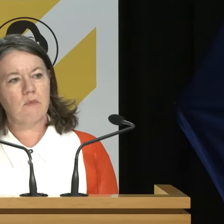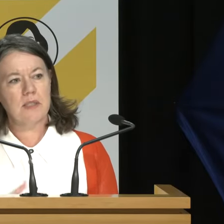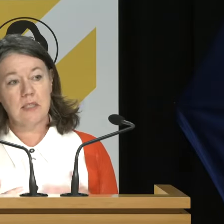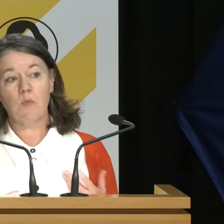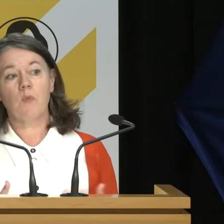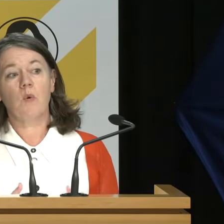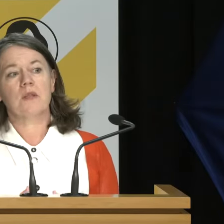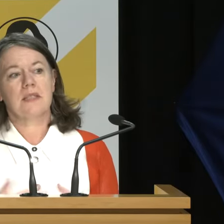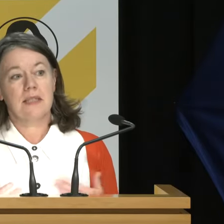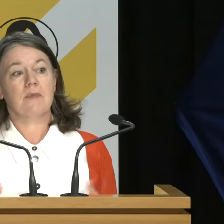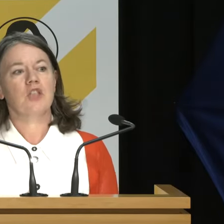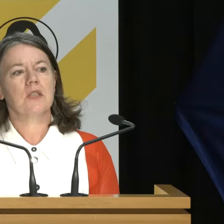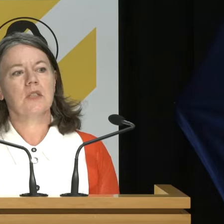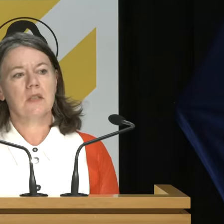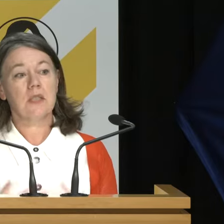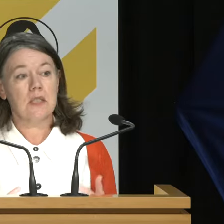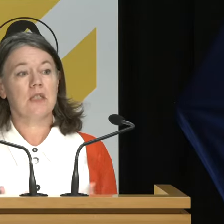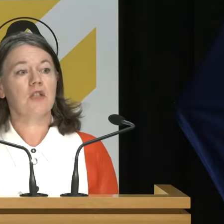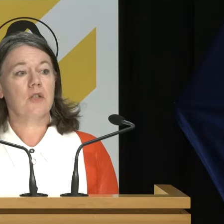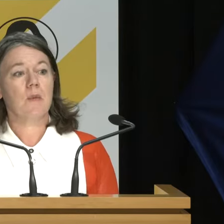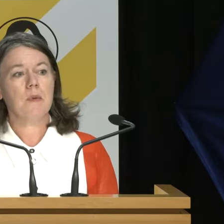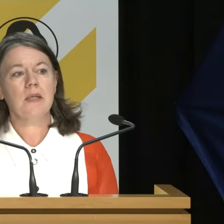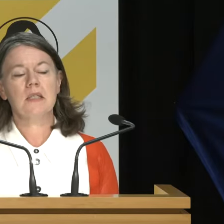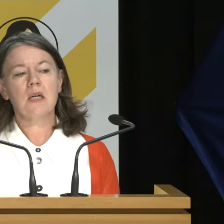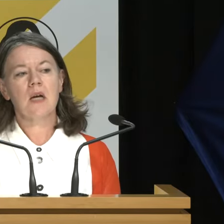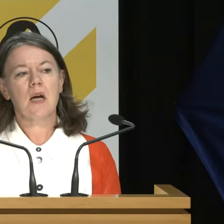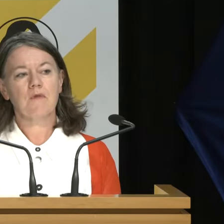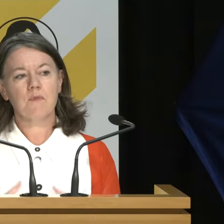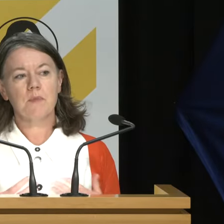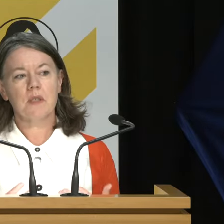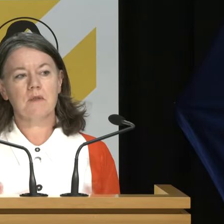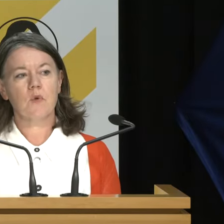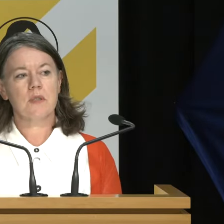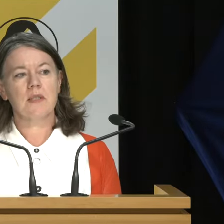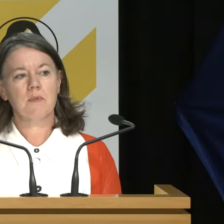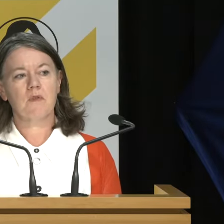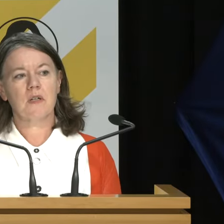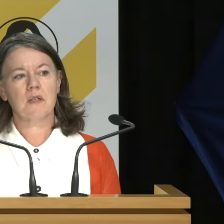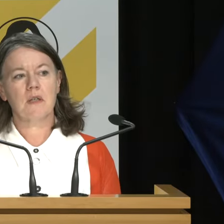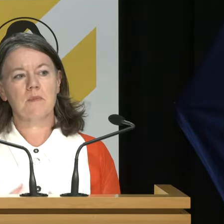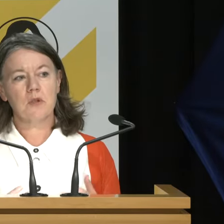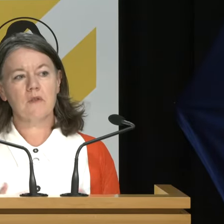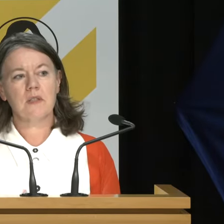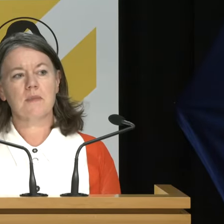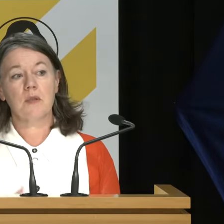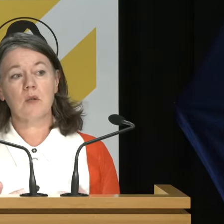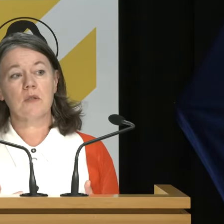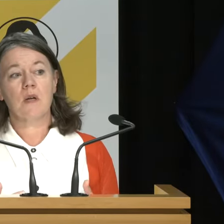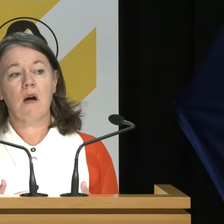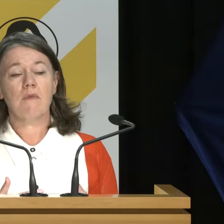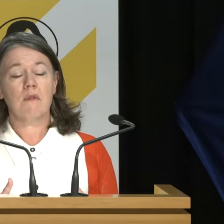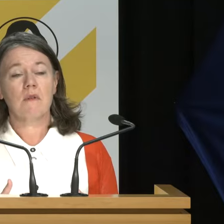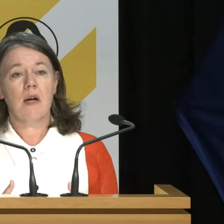Certainly the person has been